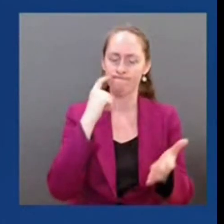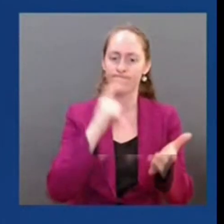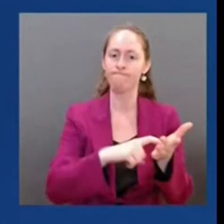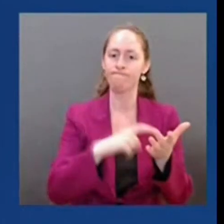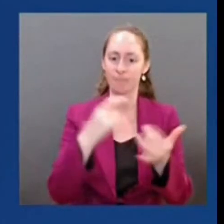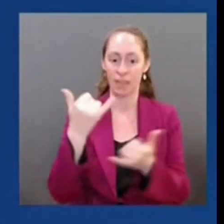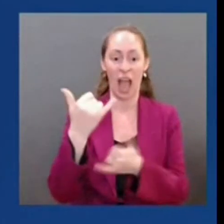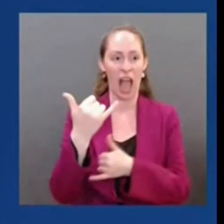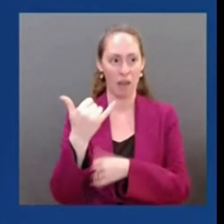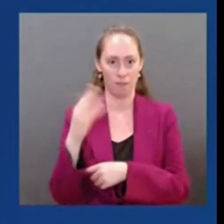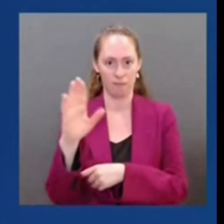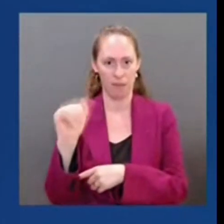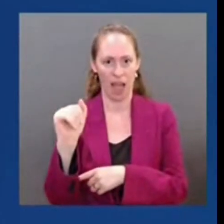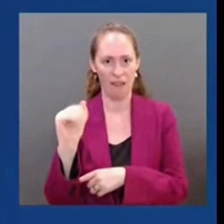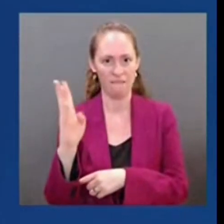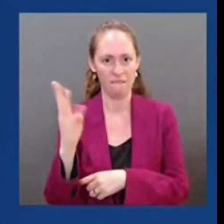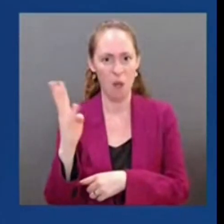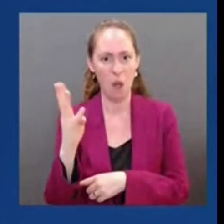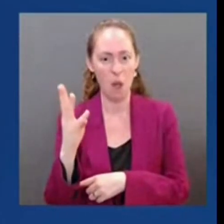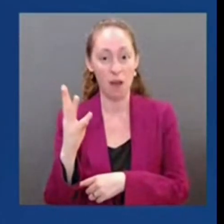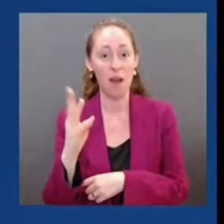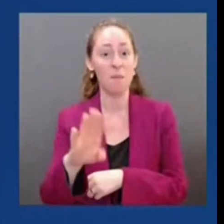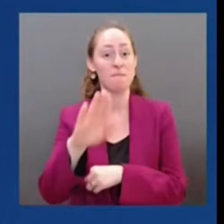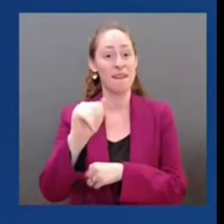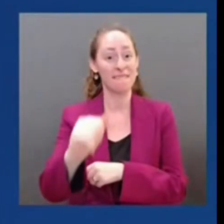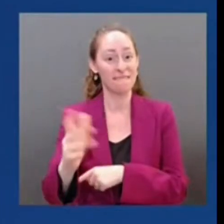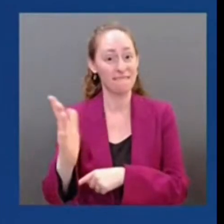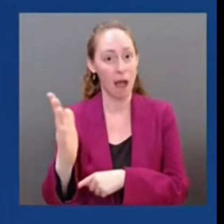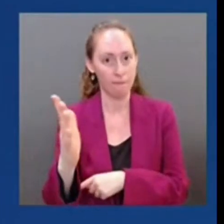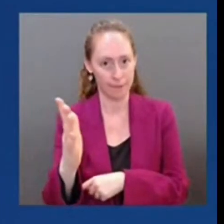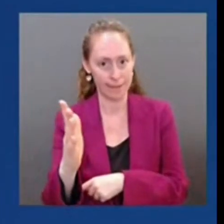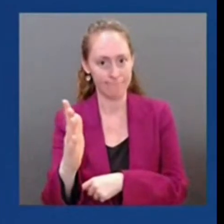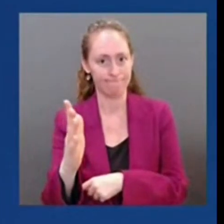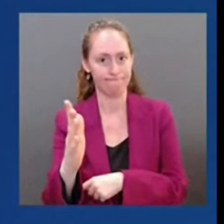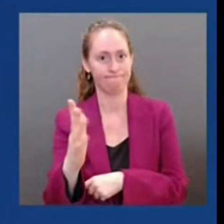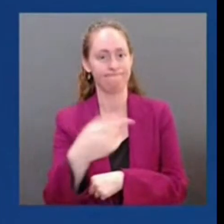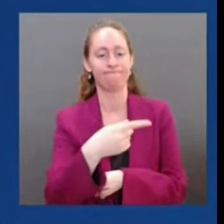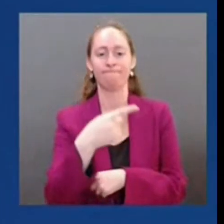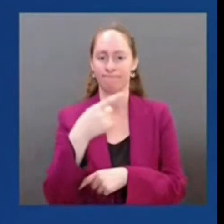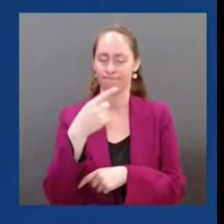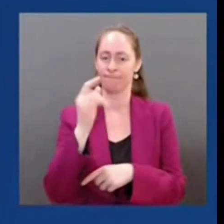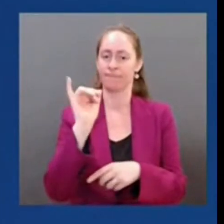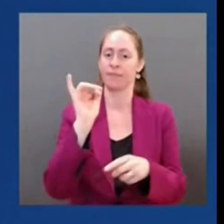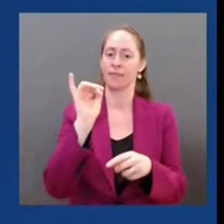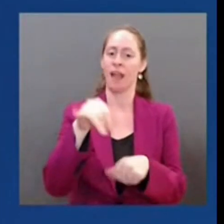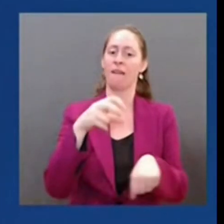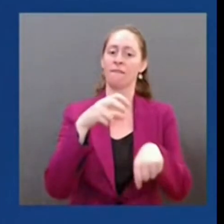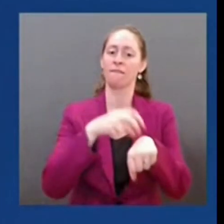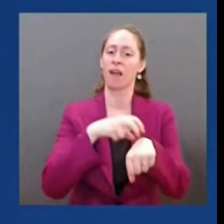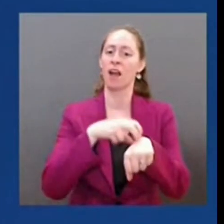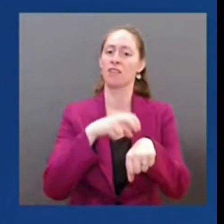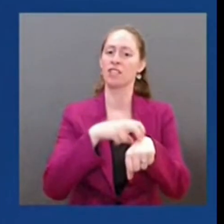HEARD FROM THE SOUTAFRICAN COLLEAGUESS, THEY ARE SEEING A